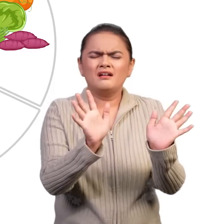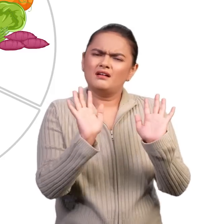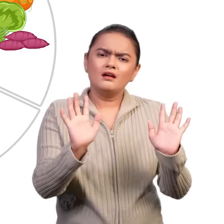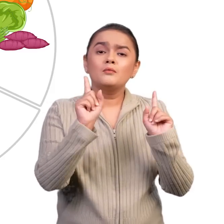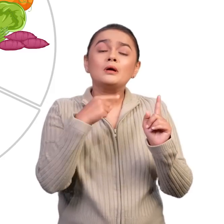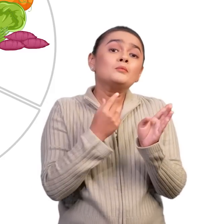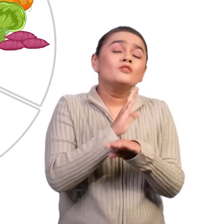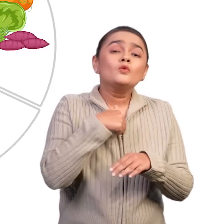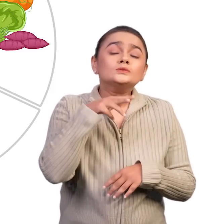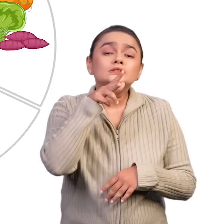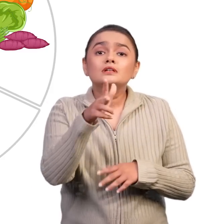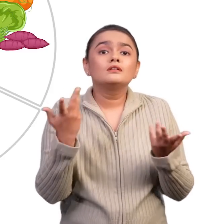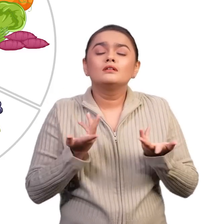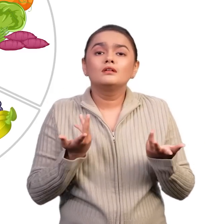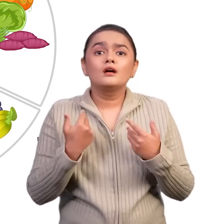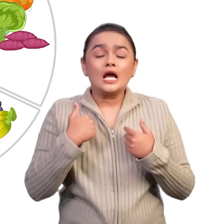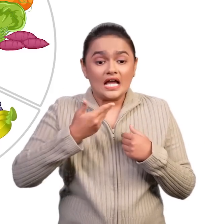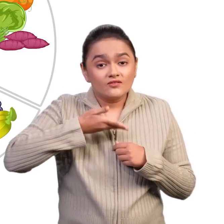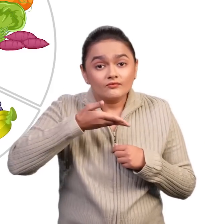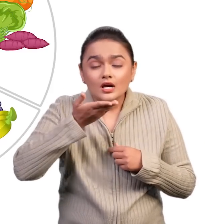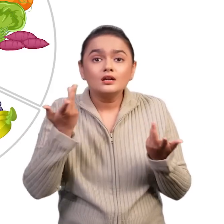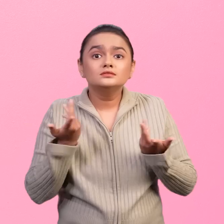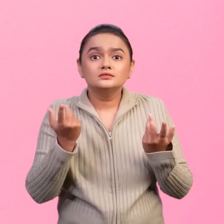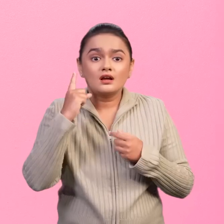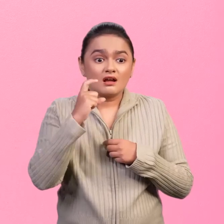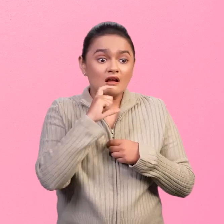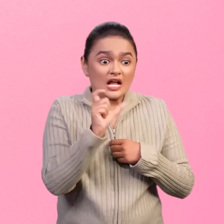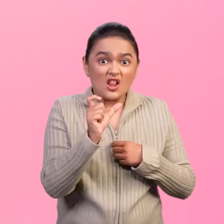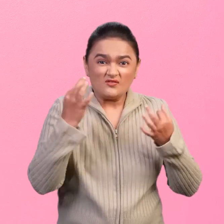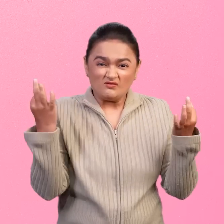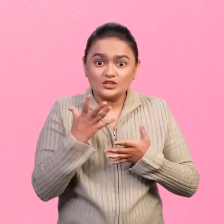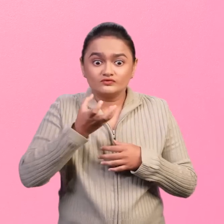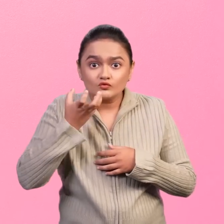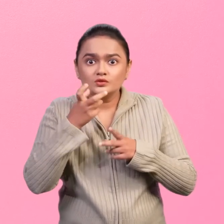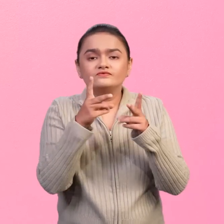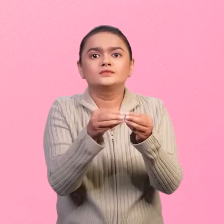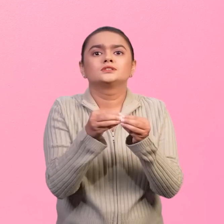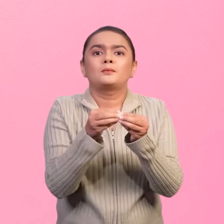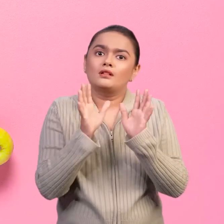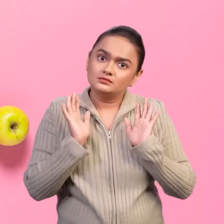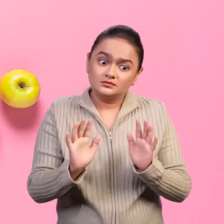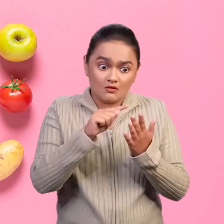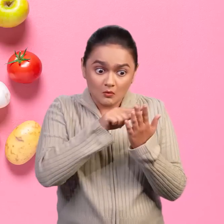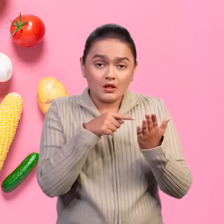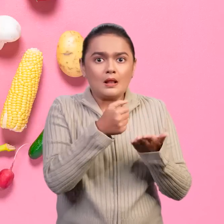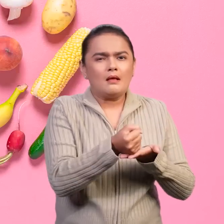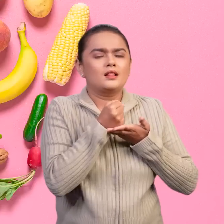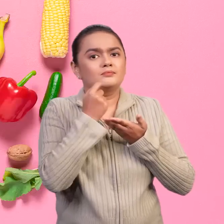But as I said earlier, what I would suggest is colored fresh fruits and vegetables. Those definitely help.